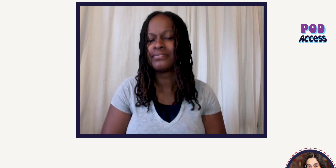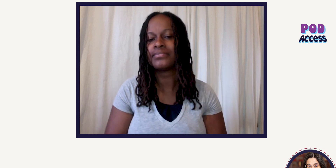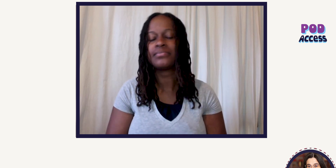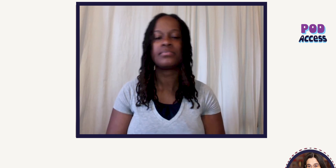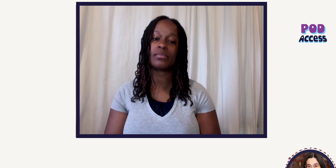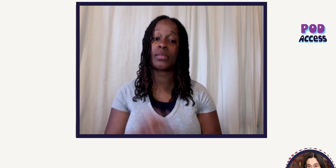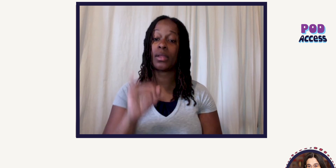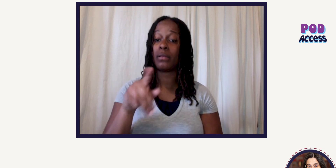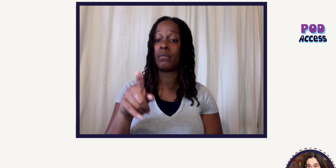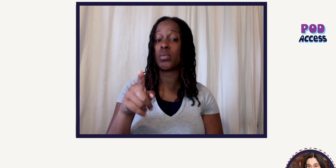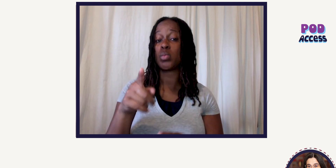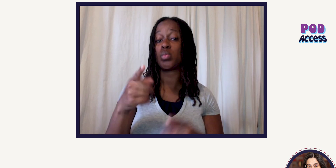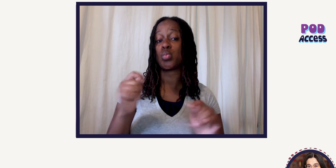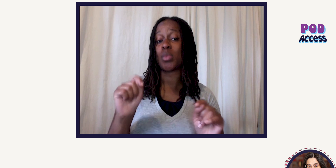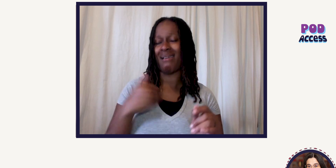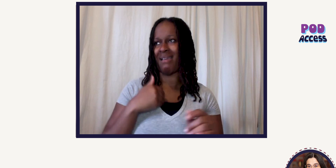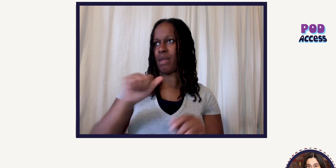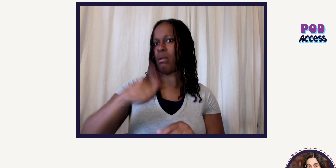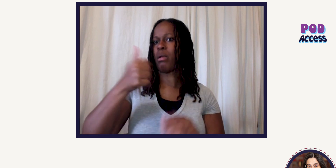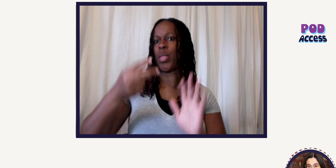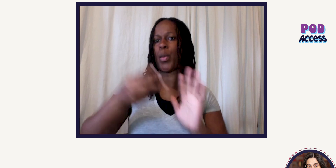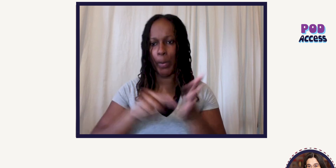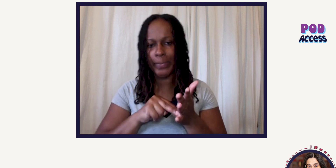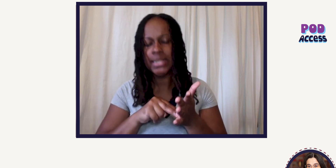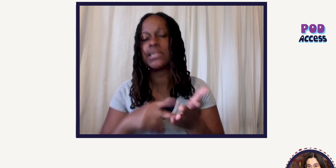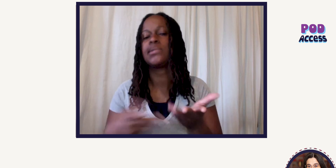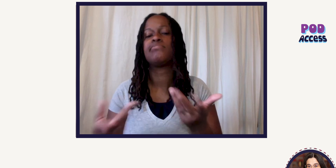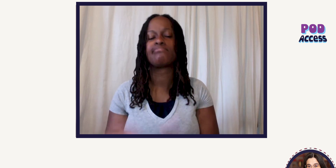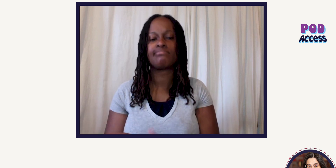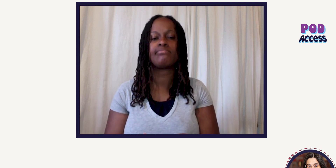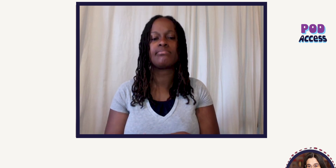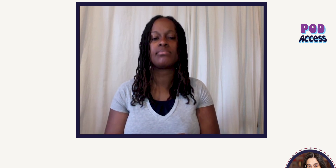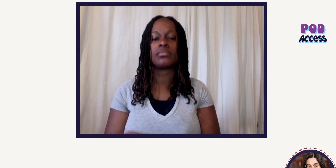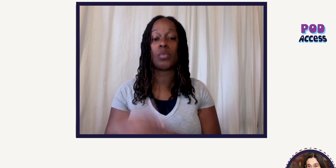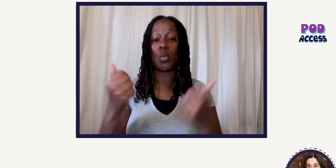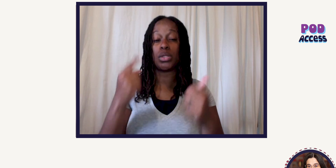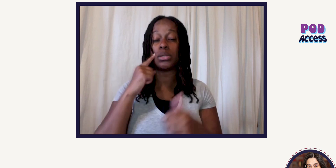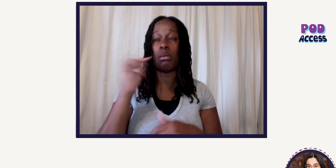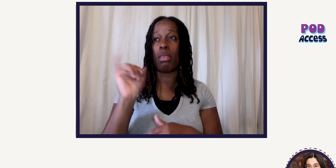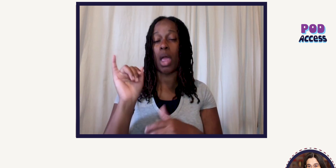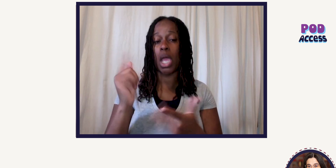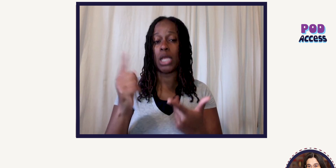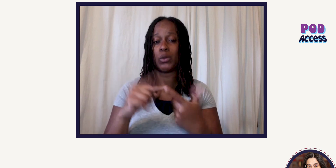which it sounds like is to get people to listen to the podcast, that is what’s called a business metric.